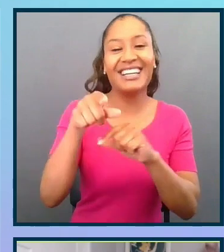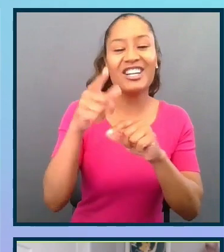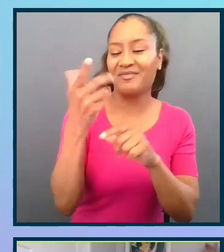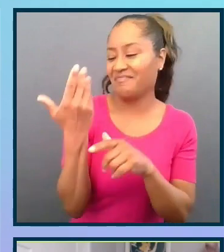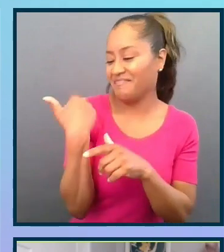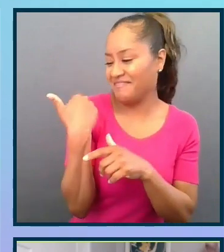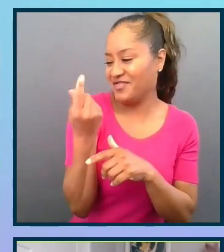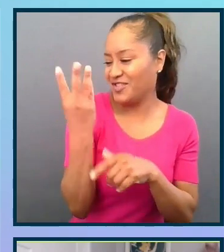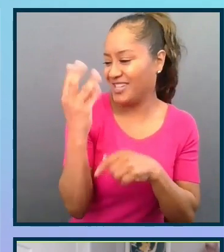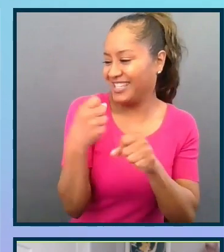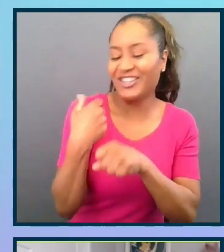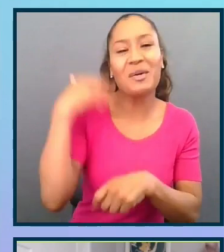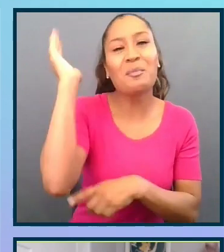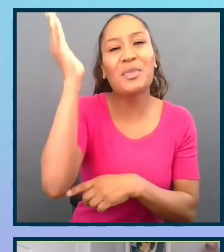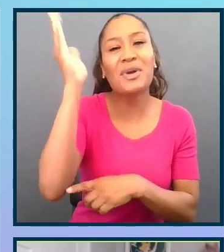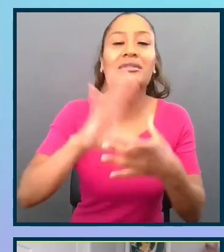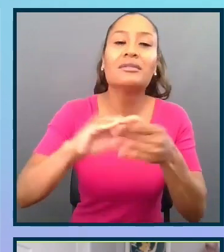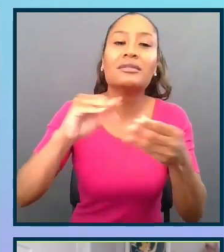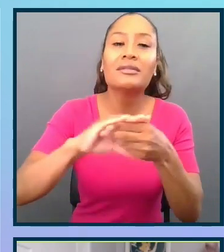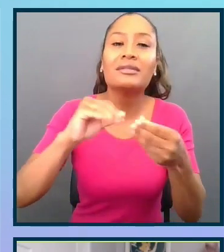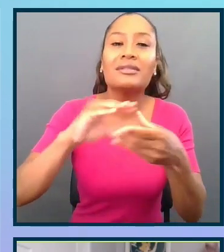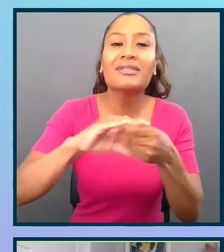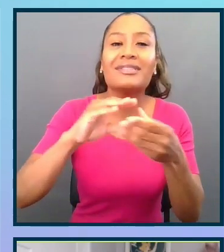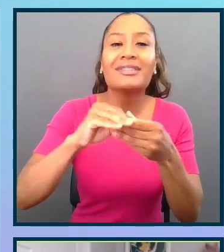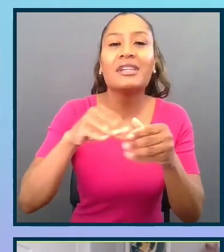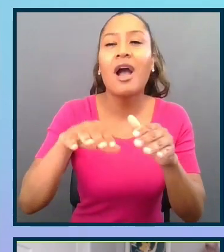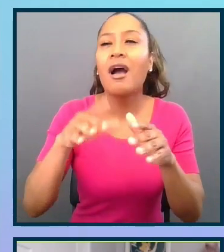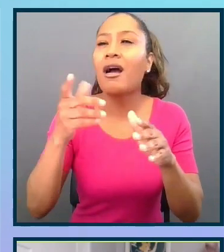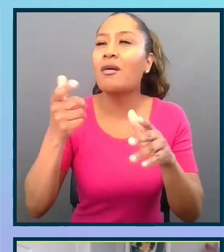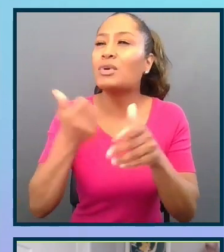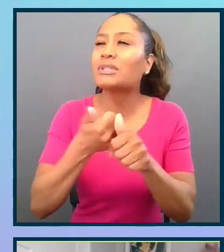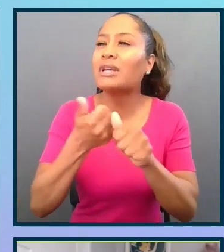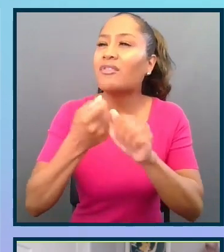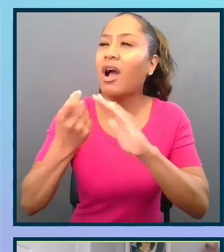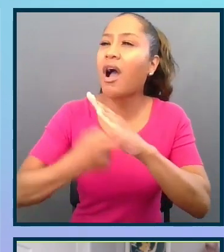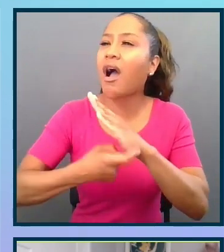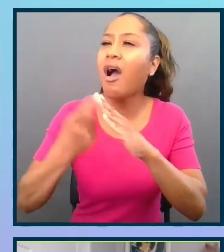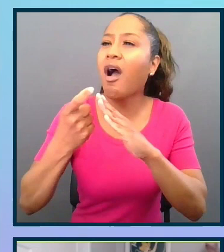about basic automated auditing of a live experience